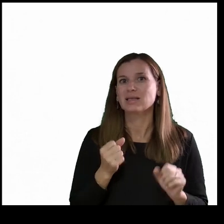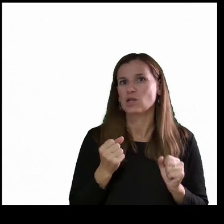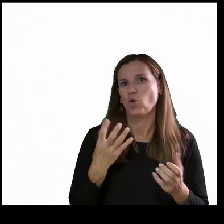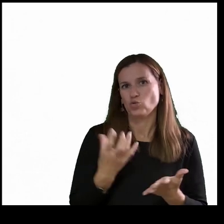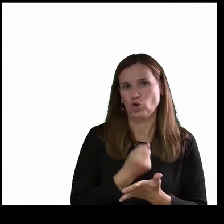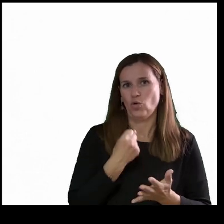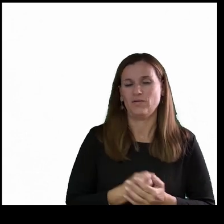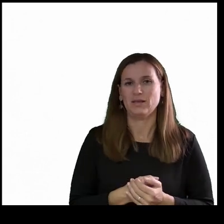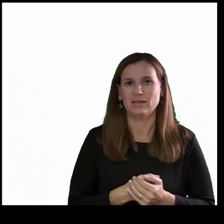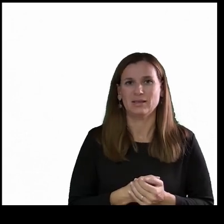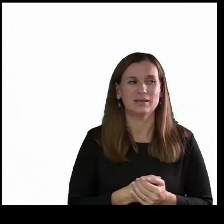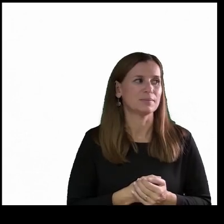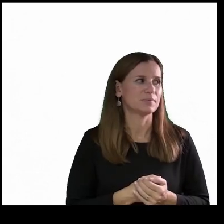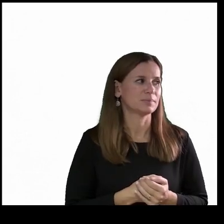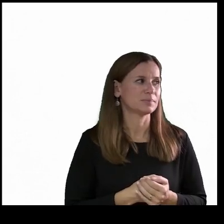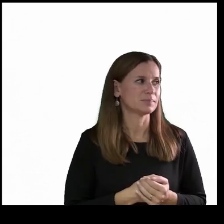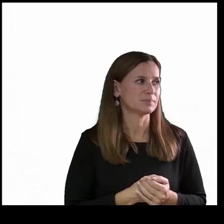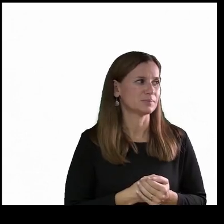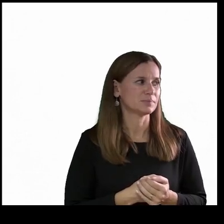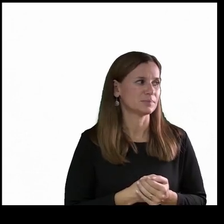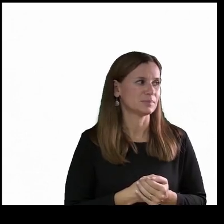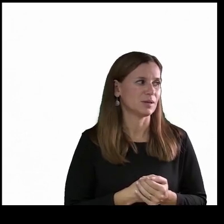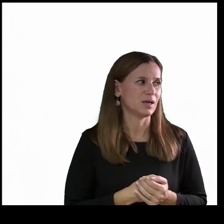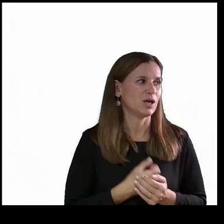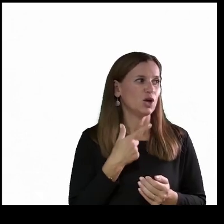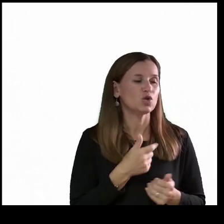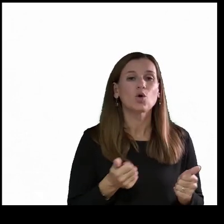This is coming together perhaps